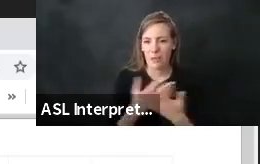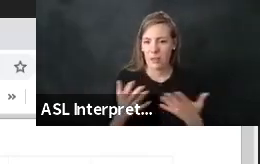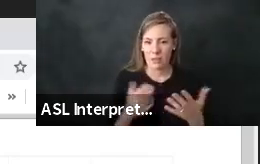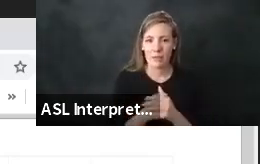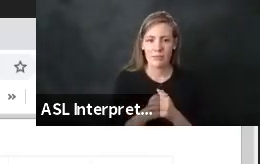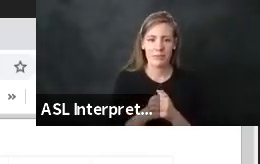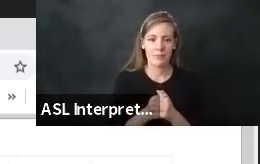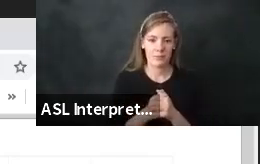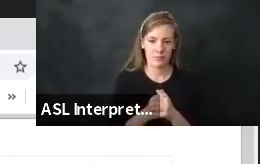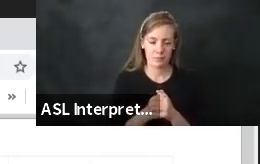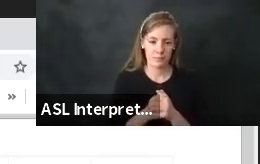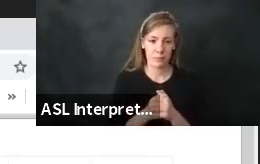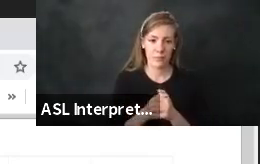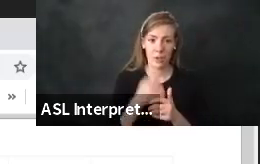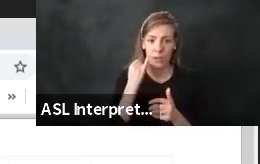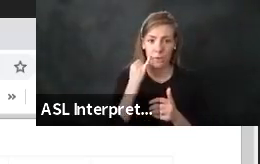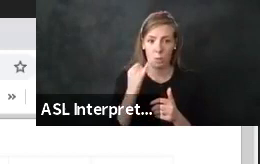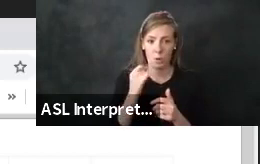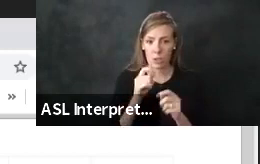So if you wish to Zoom in on any period,